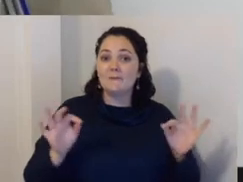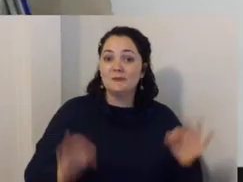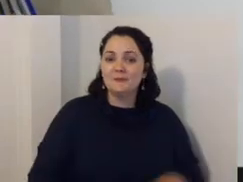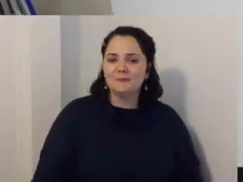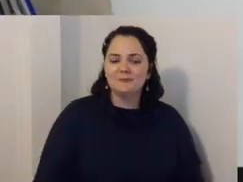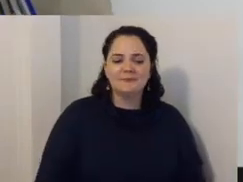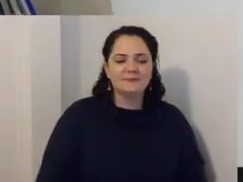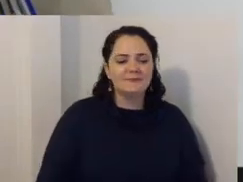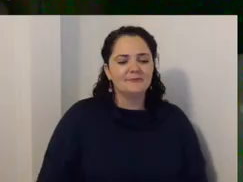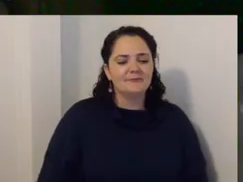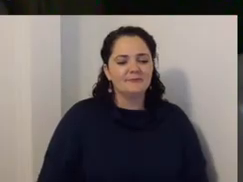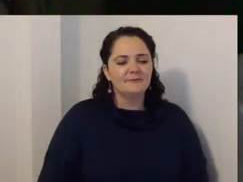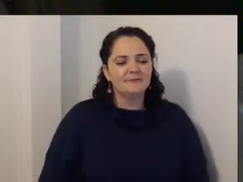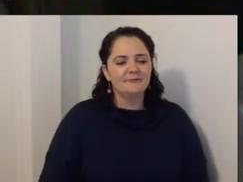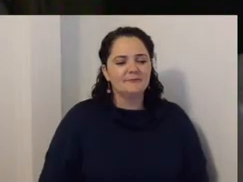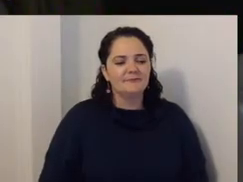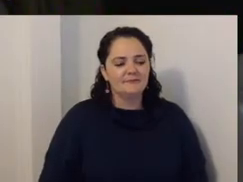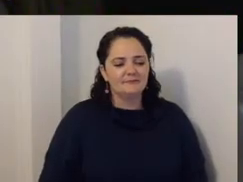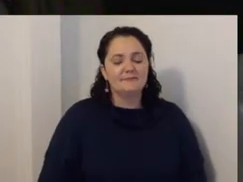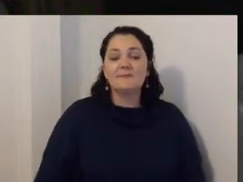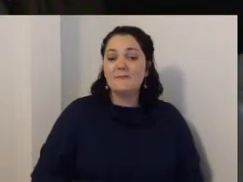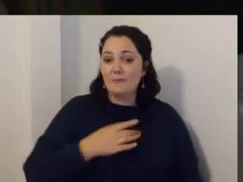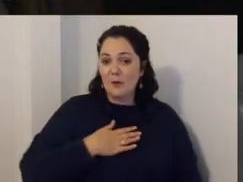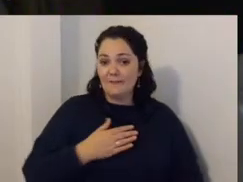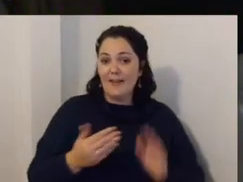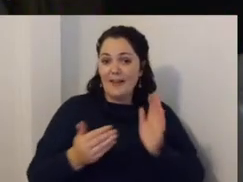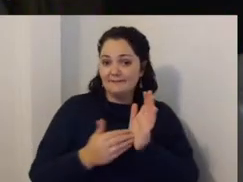alright now I'm going to keep sanding, I'm going to keep adding more graphite to mine